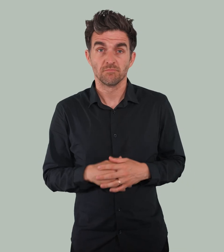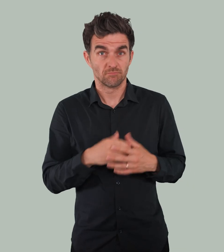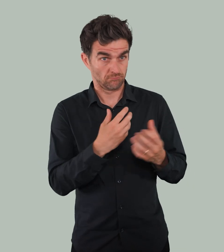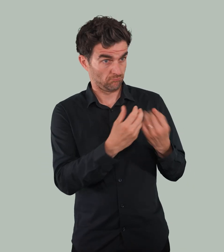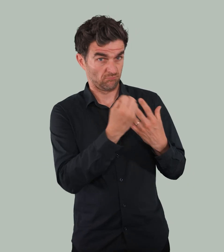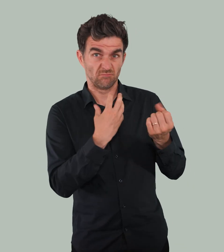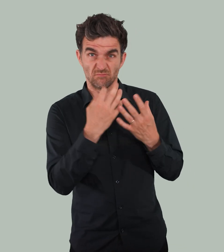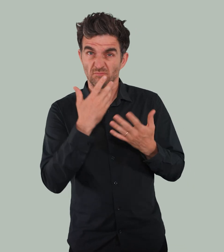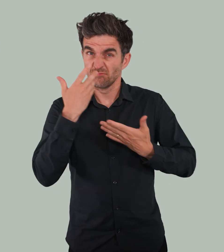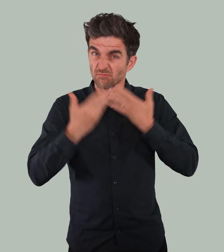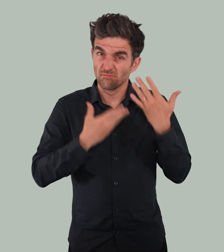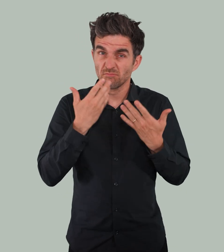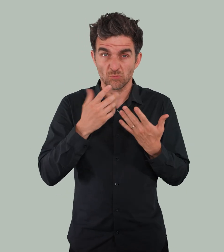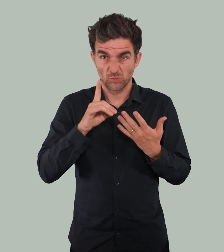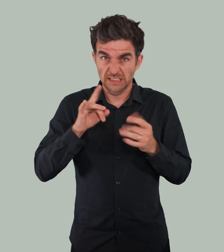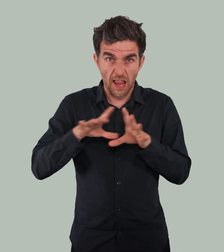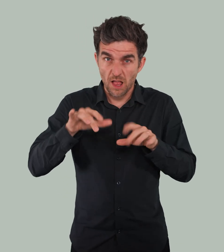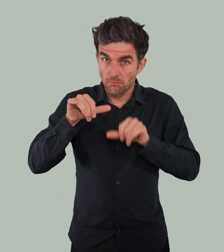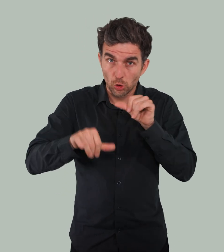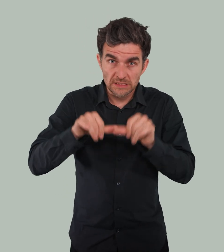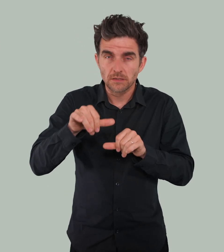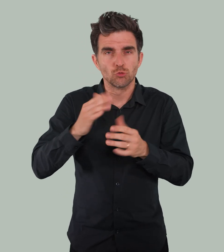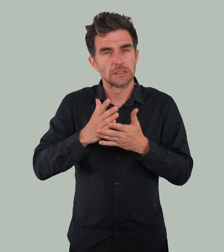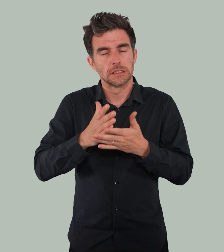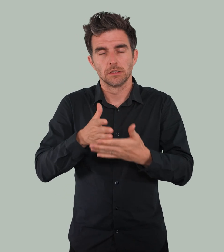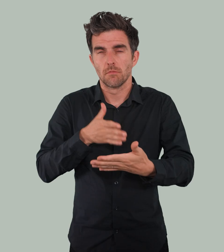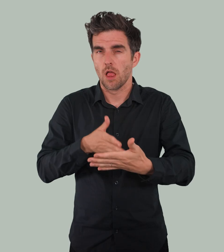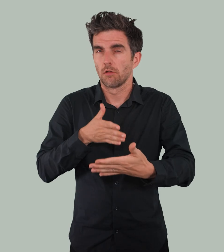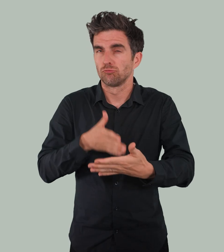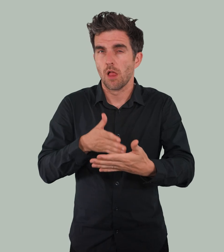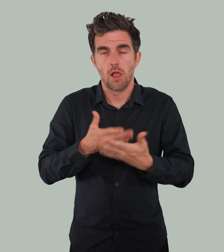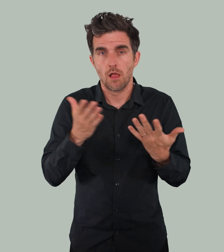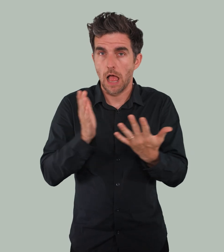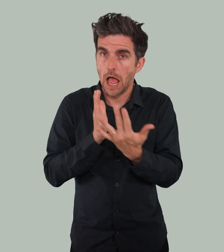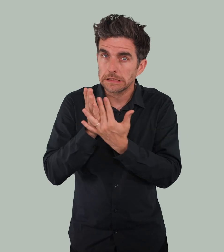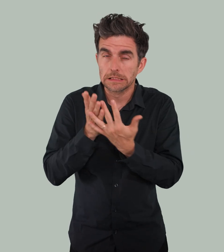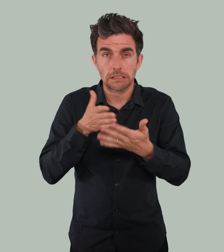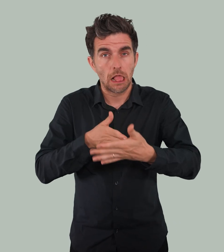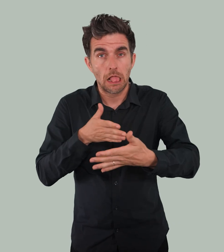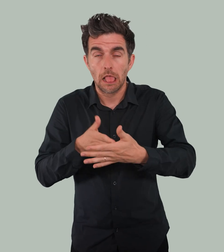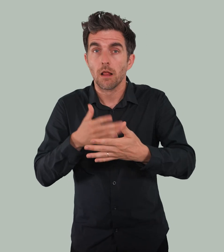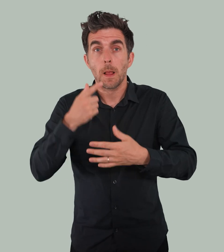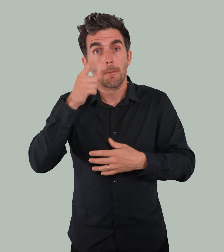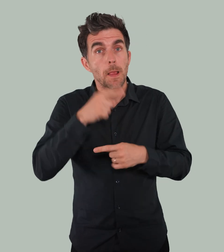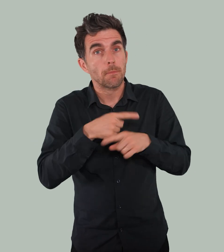Respondents also describe the process itself as creating barriers to access, particularly for people